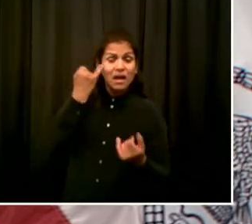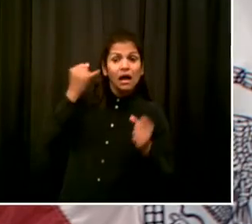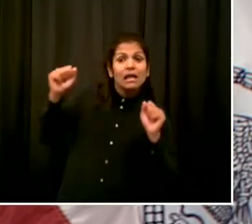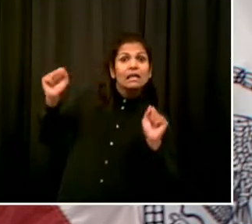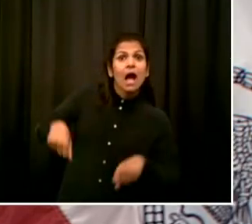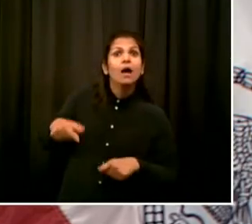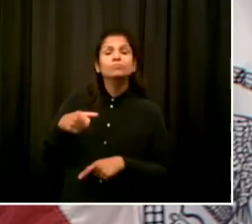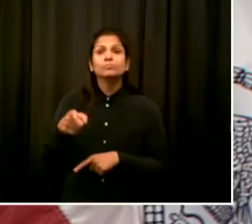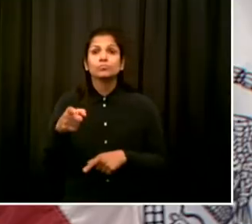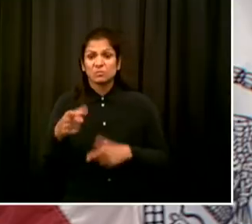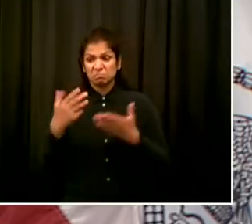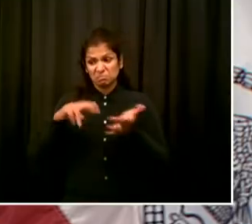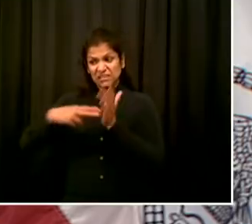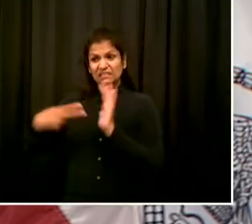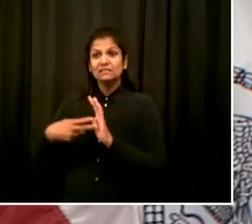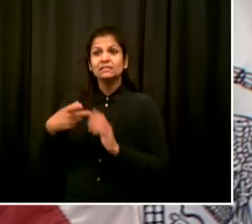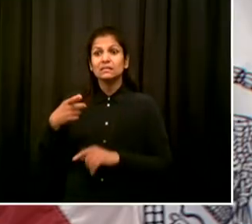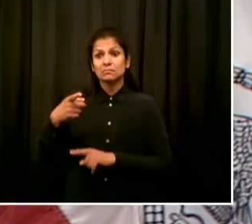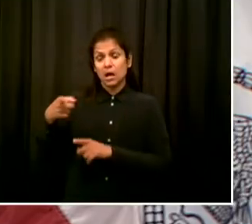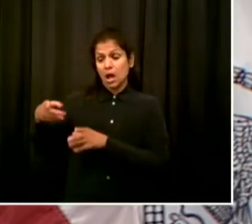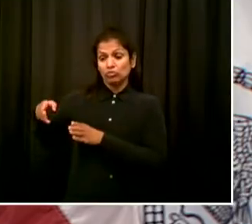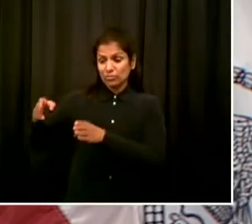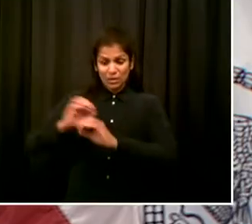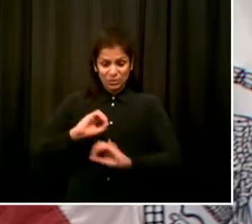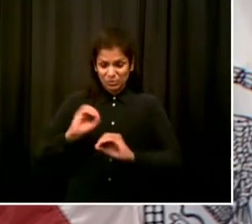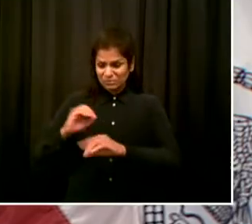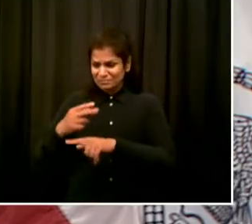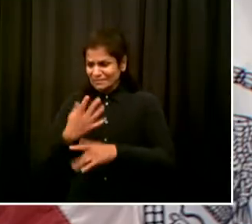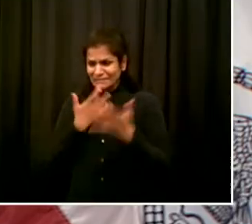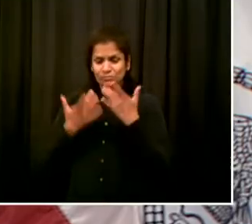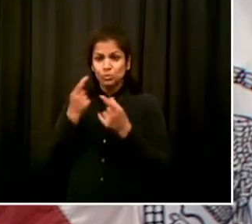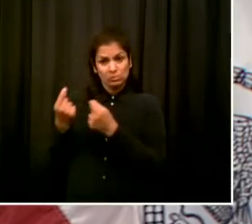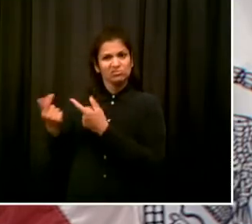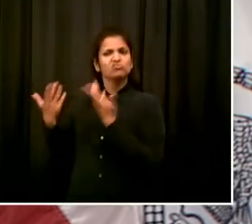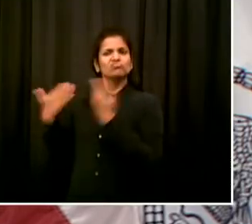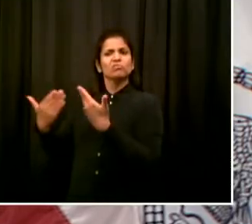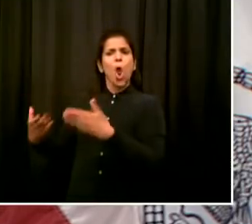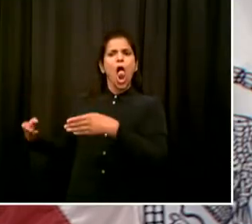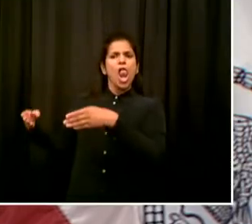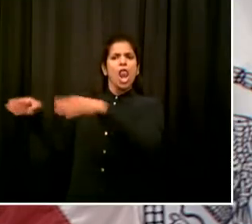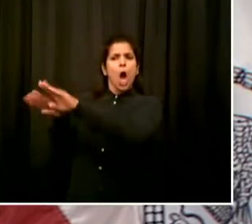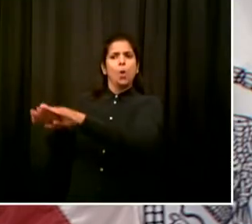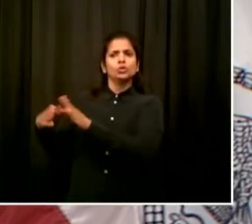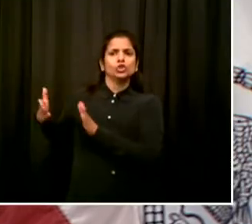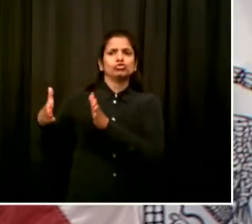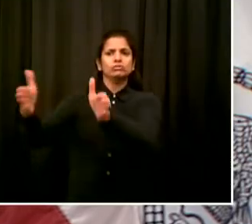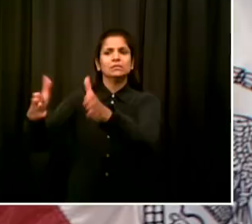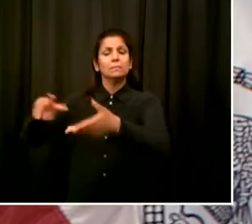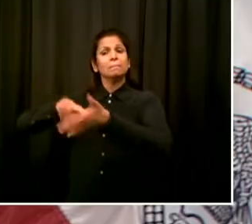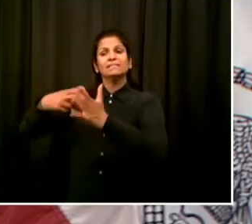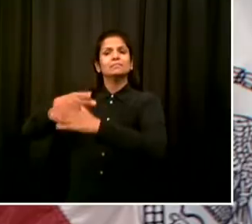OUTDOOR SEATING? I THINK IT'S A REALLY GOOD IDEA. WE HAVE TWO REAL